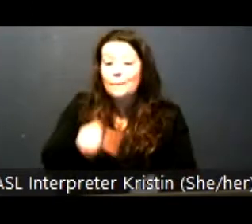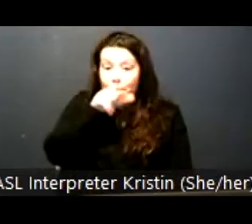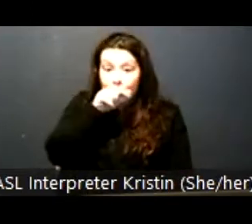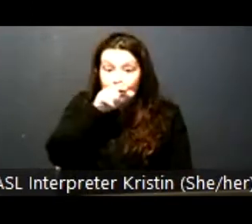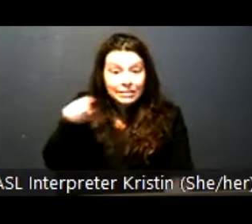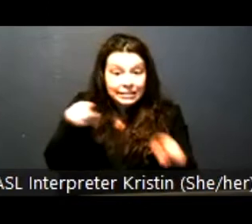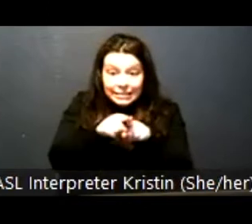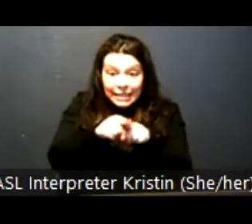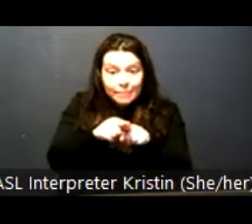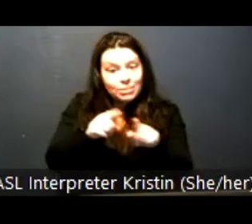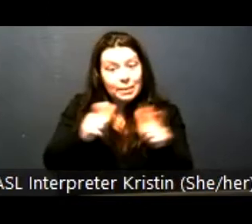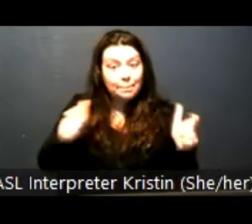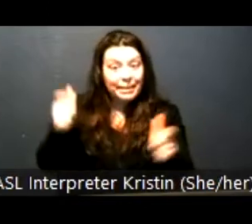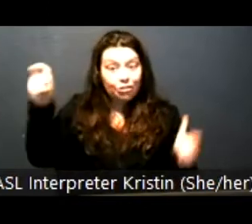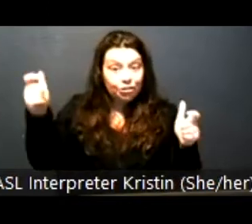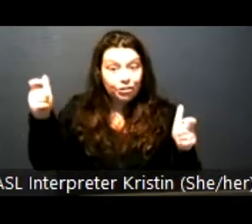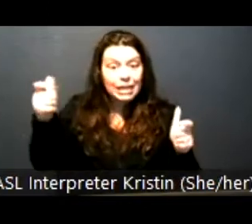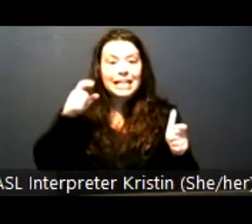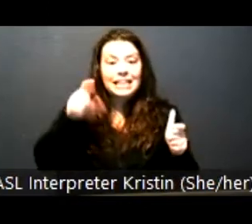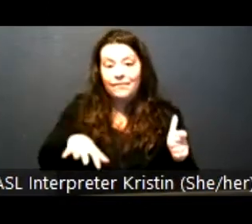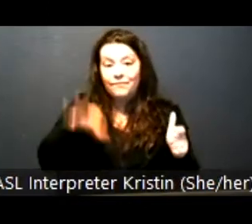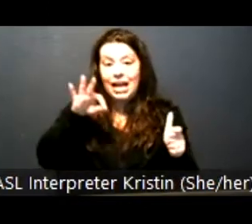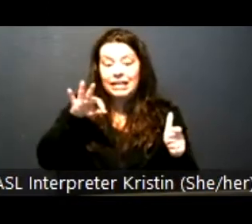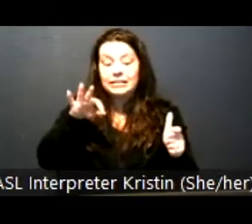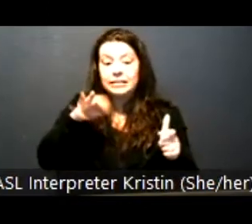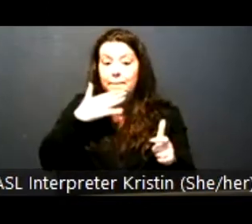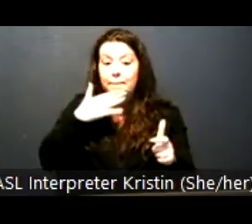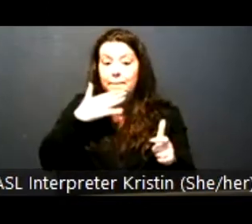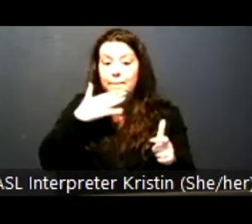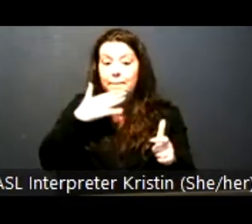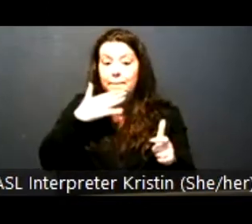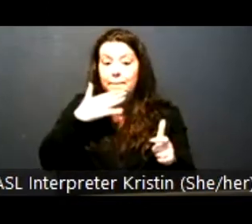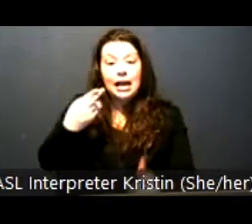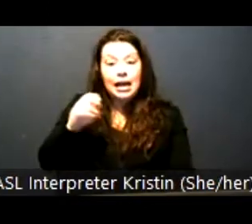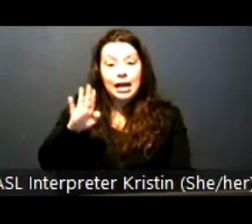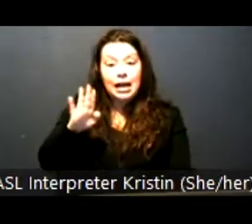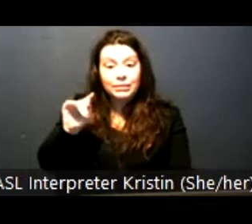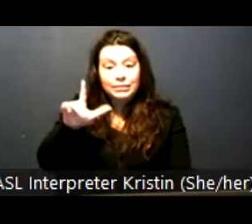just the right habitat for them to nest and raise their chicks, to make sure they don't get gobbled